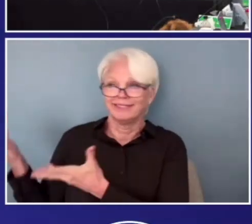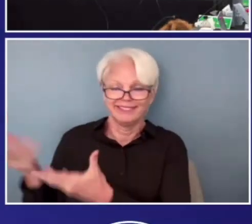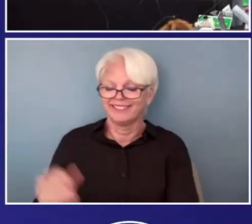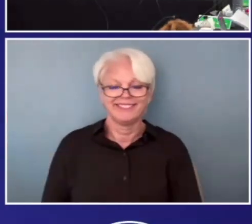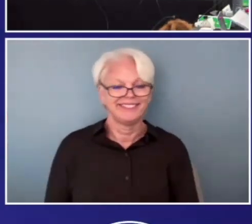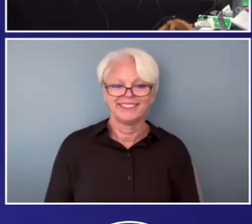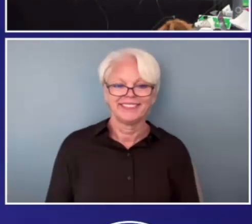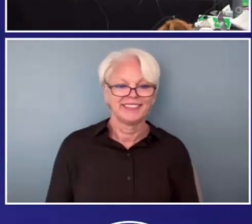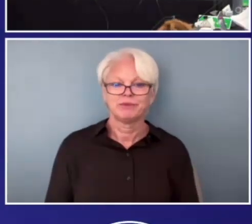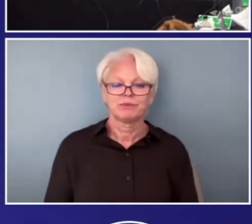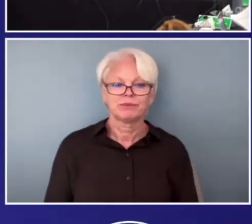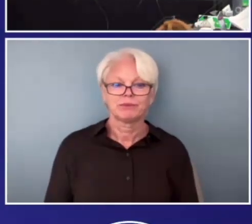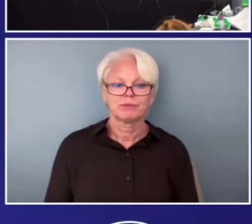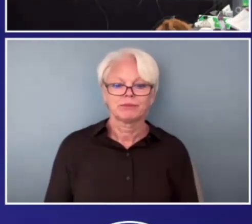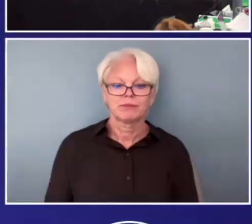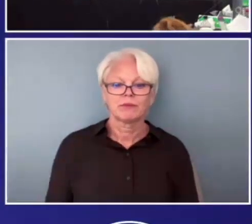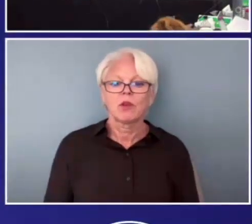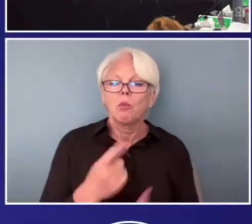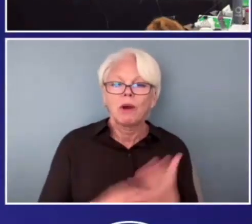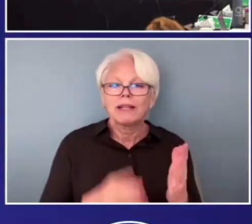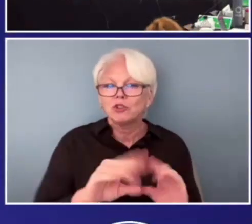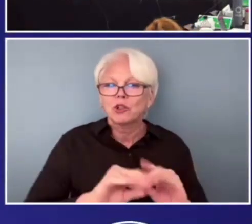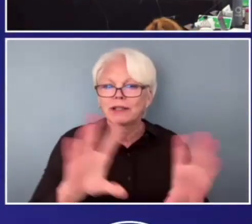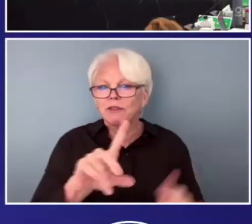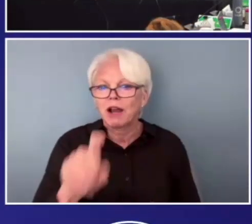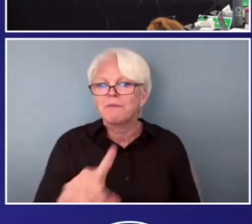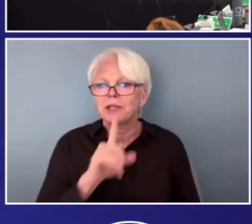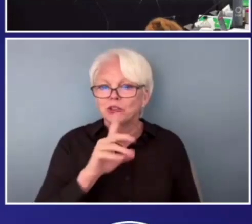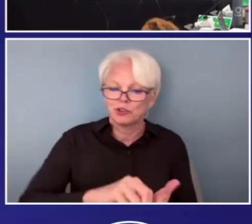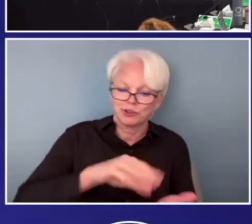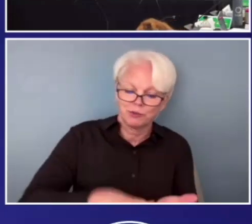What is your clarifying question, so I can make sure we get it answered for you?